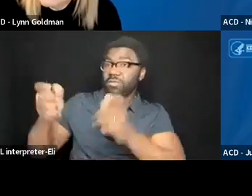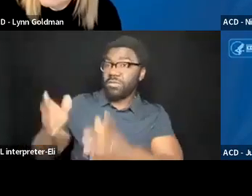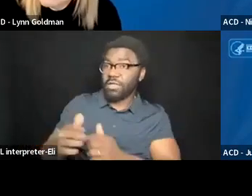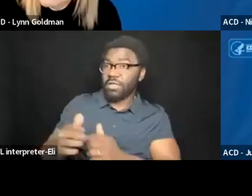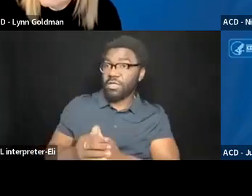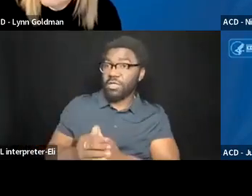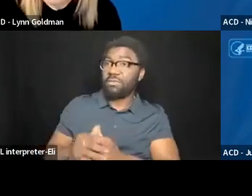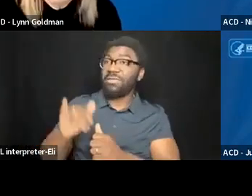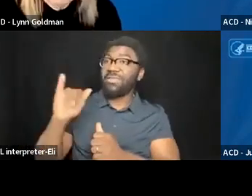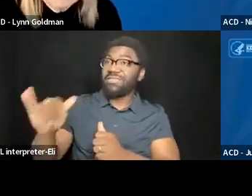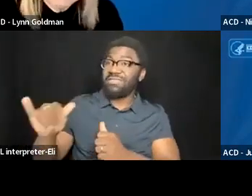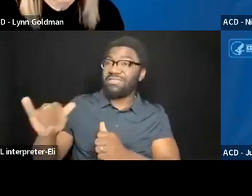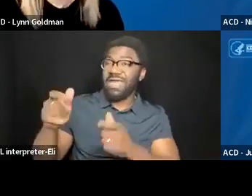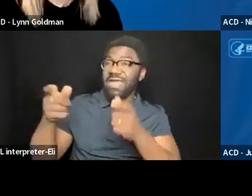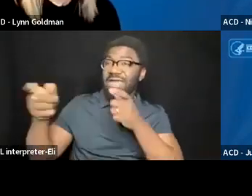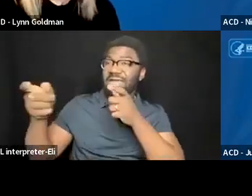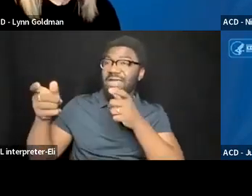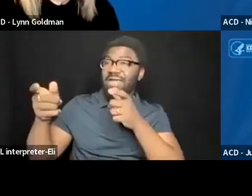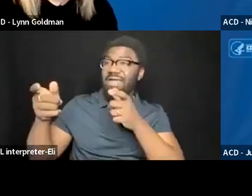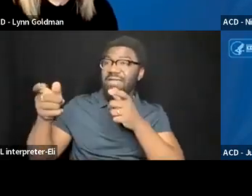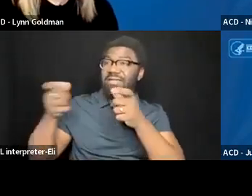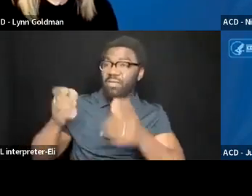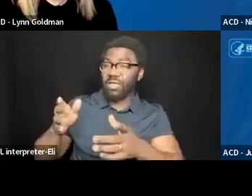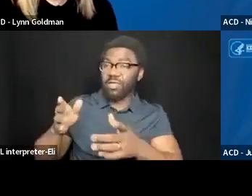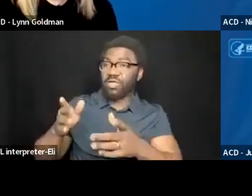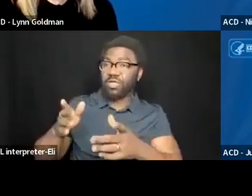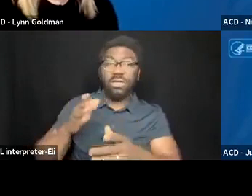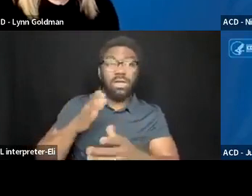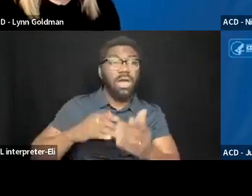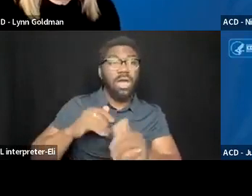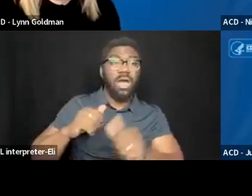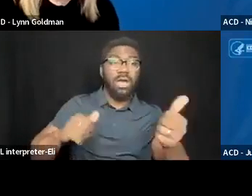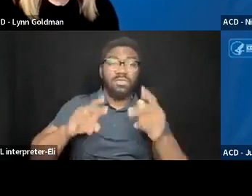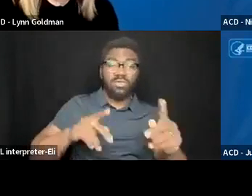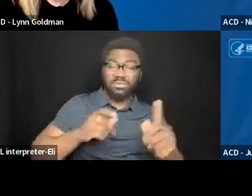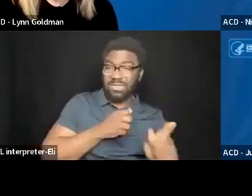under attack for whatever reason, what effect do you think